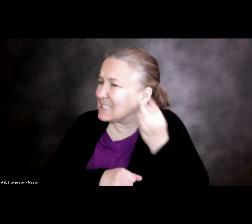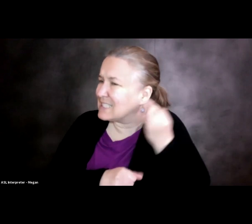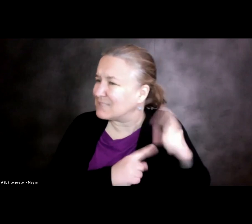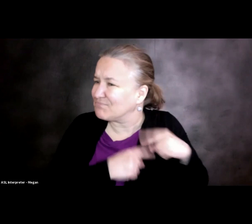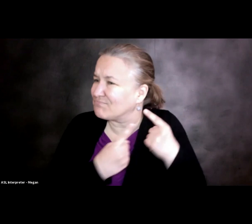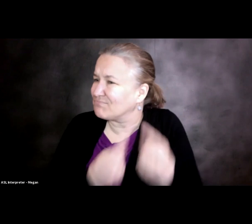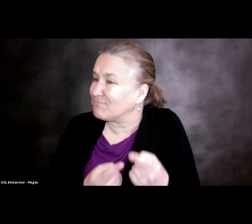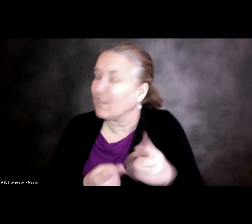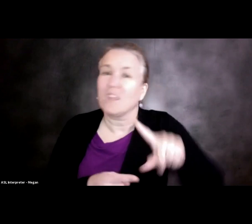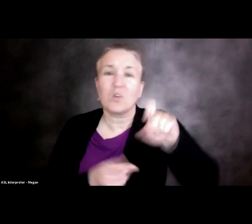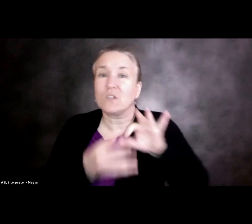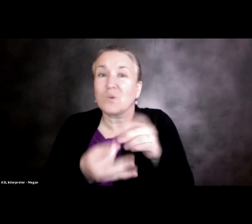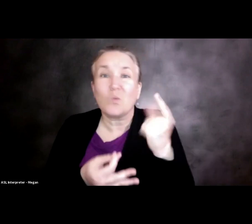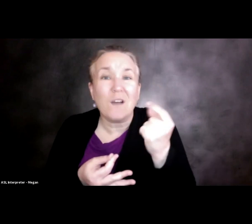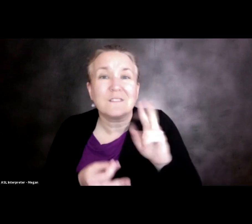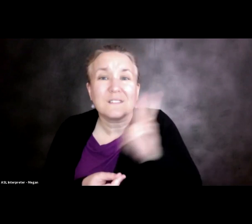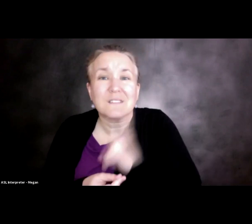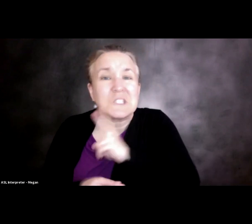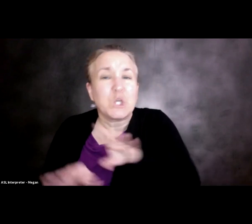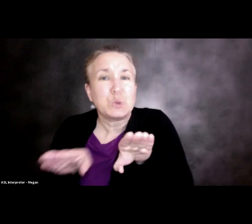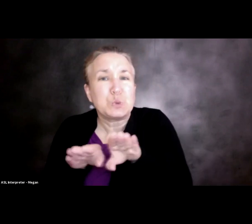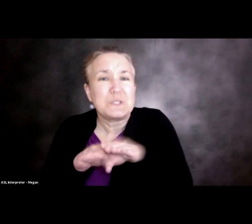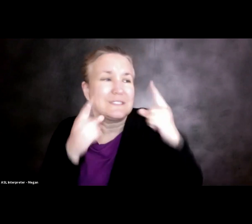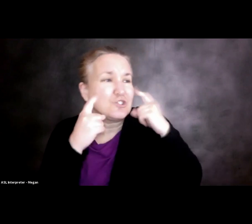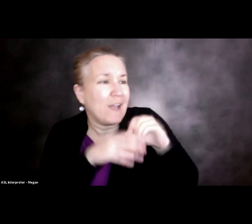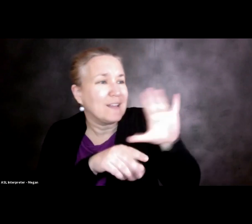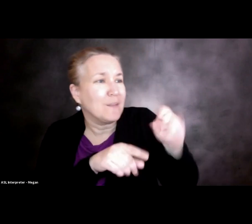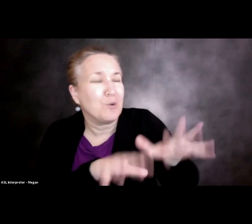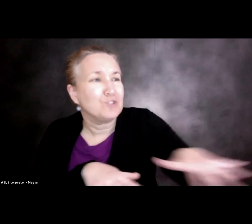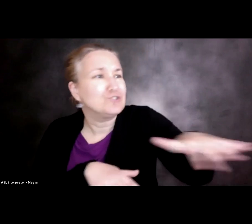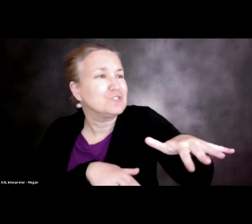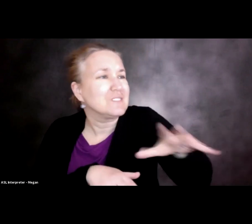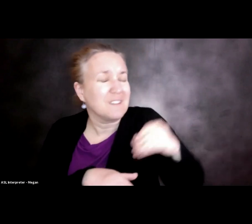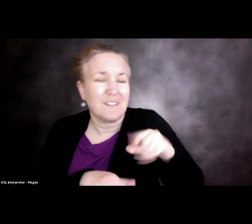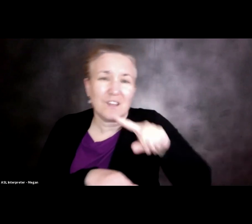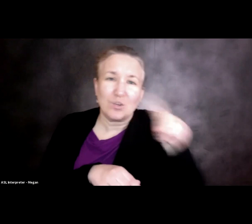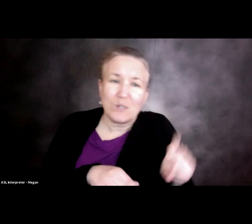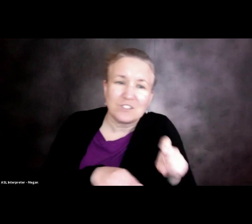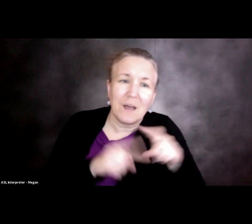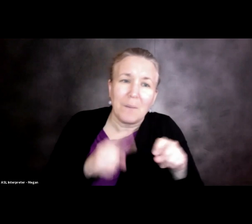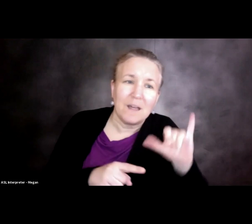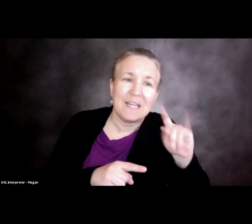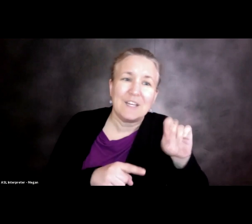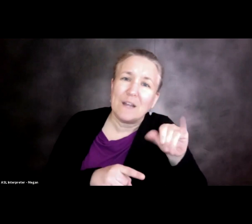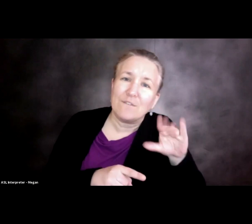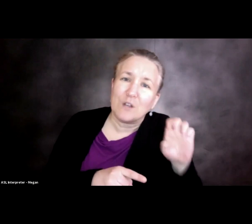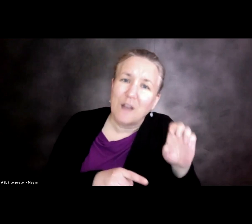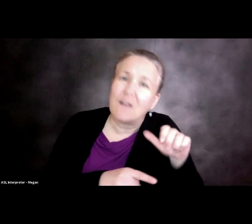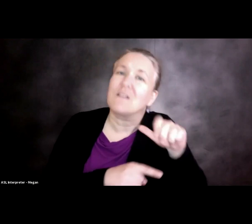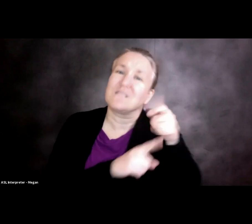The question of the twins crying in the bush and the question of Ikemefuna, who was killed.